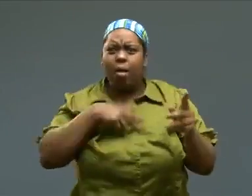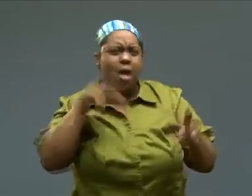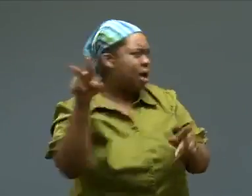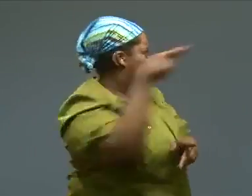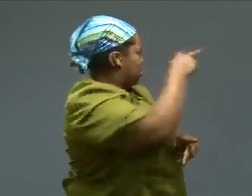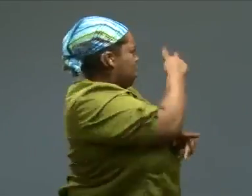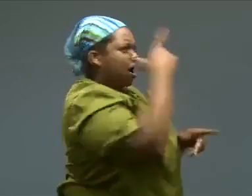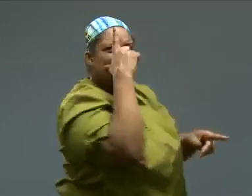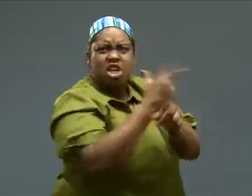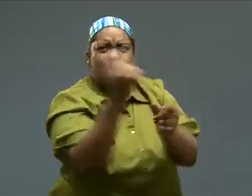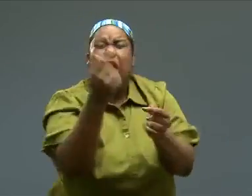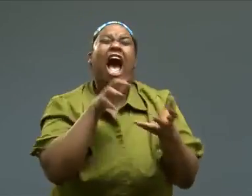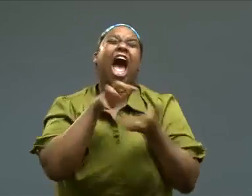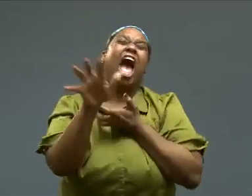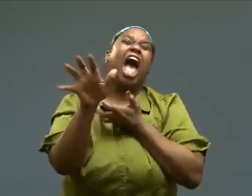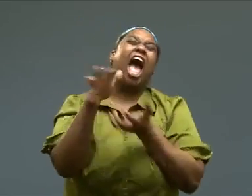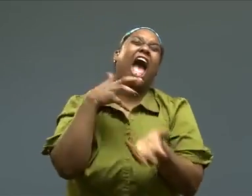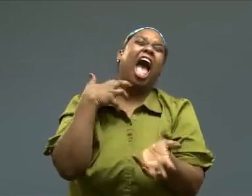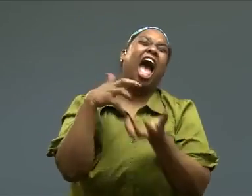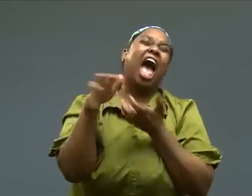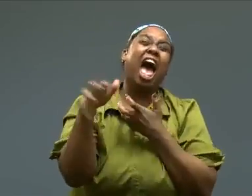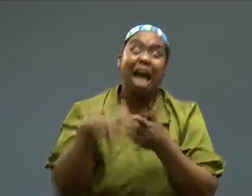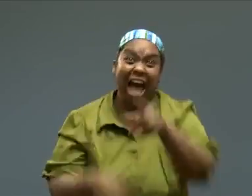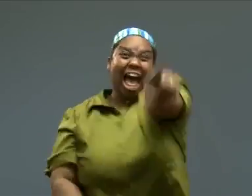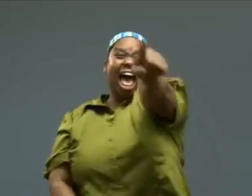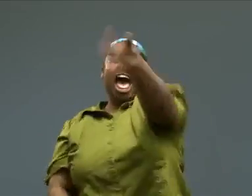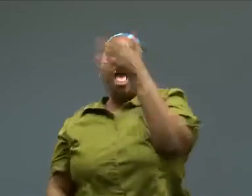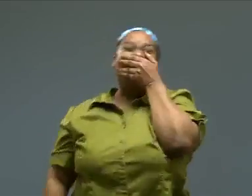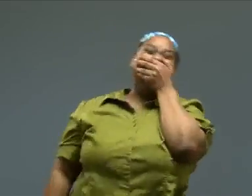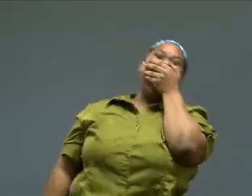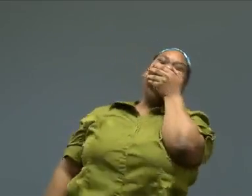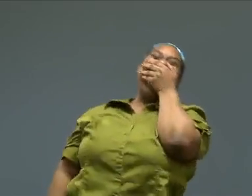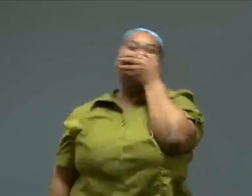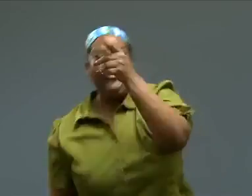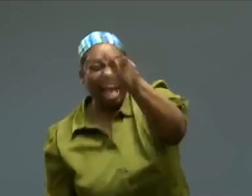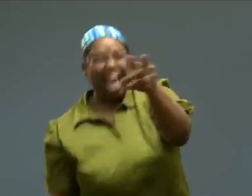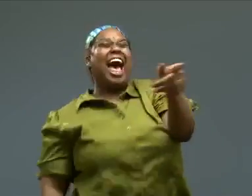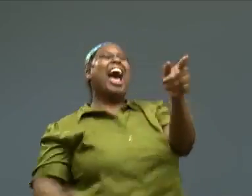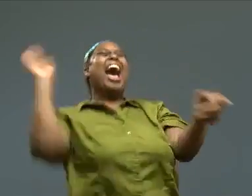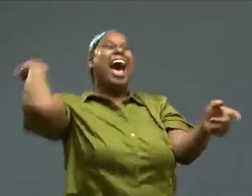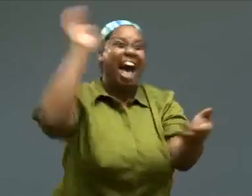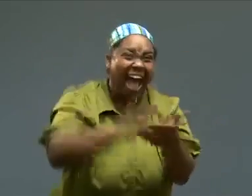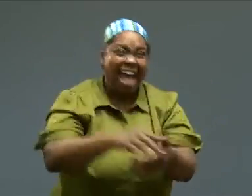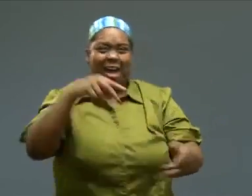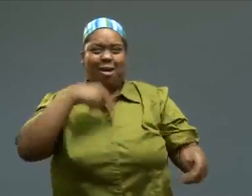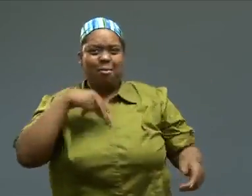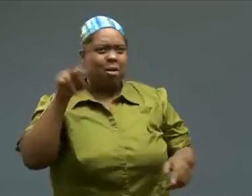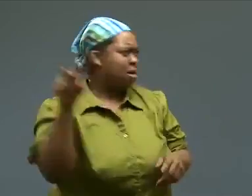I looked at my sisters. They were pointing at me and laughing!